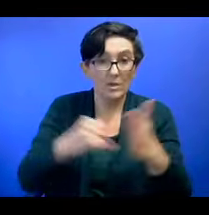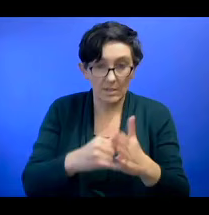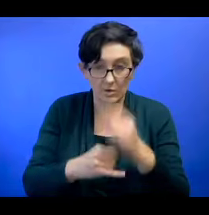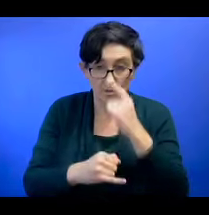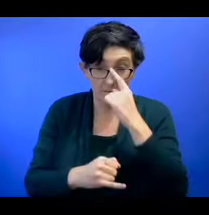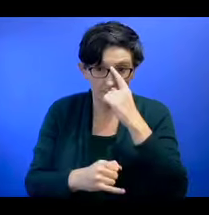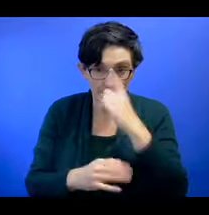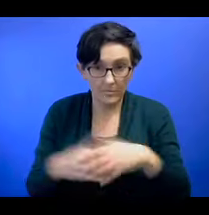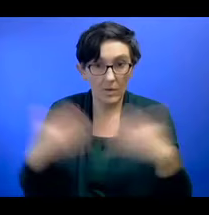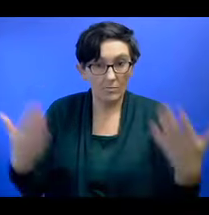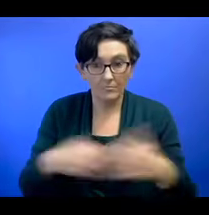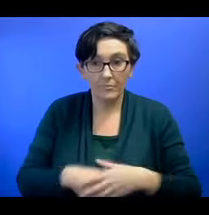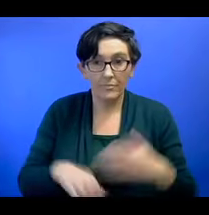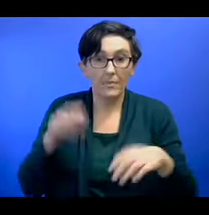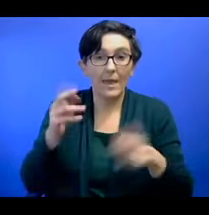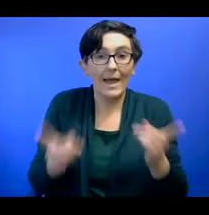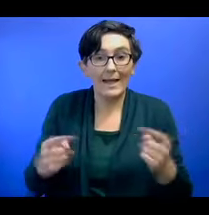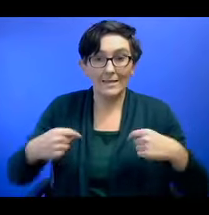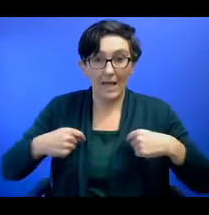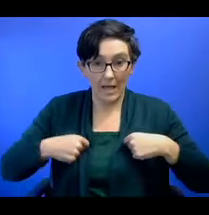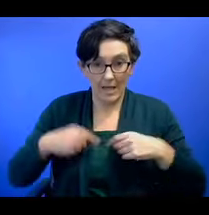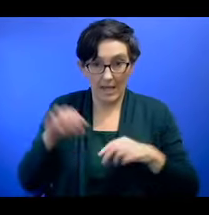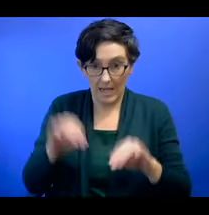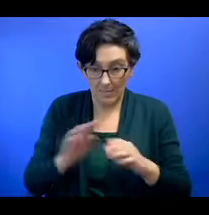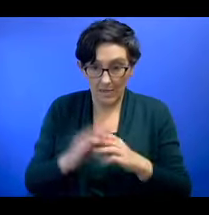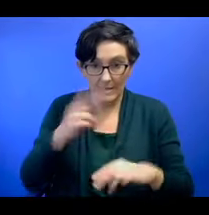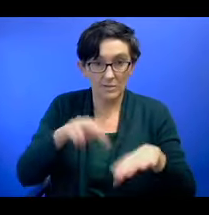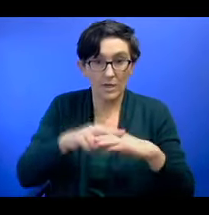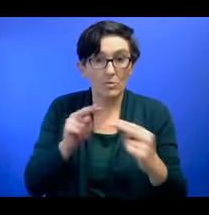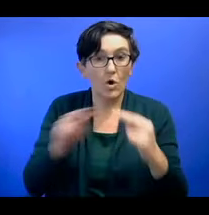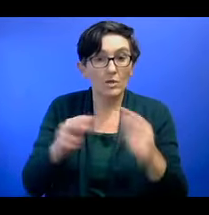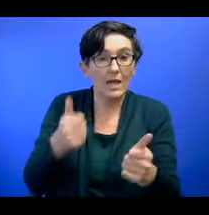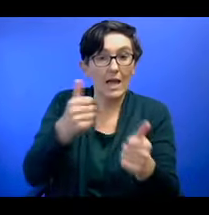and they are: As I Am, who are the national autism advocacy organization;